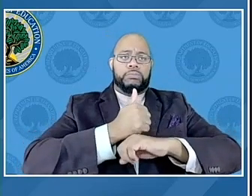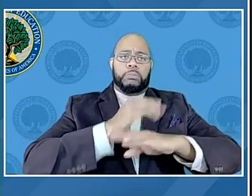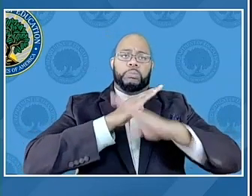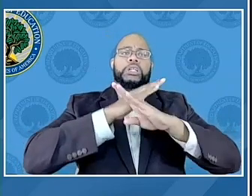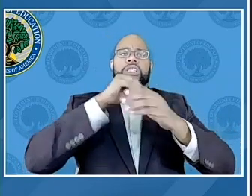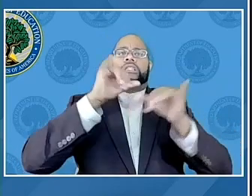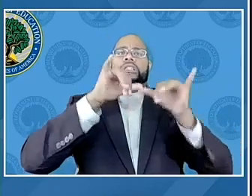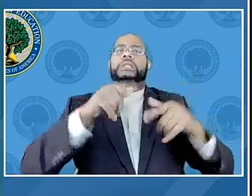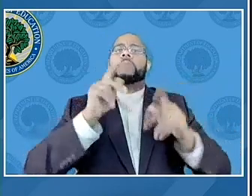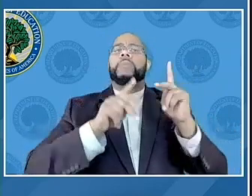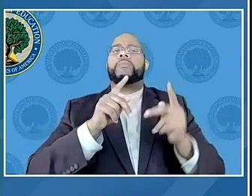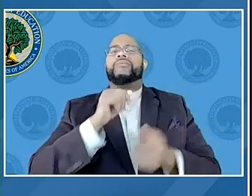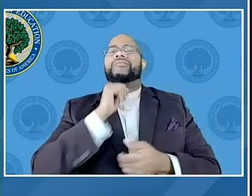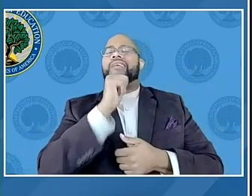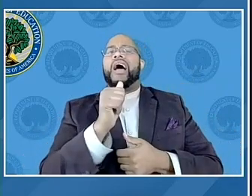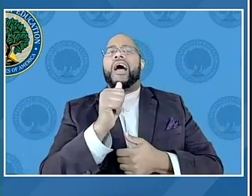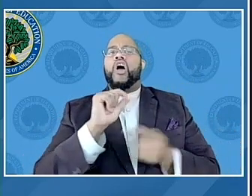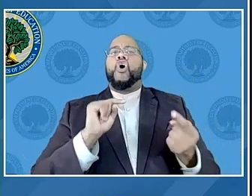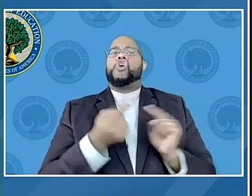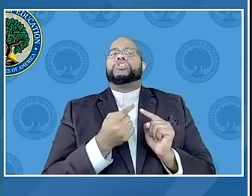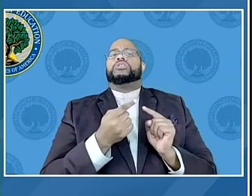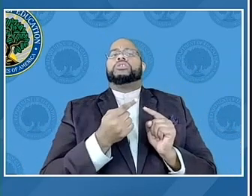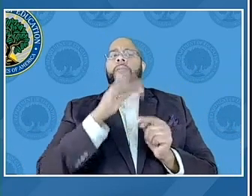are not harmed by their desire to enter it.